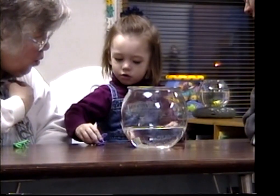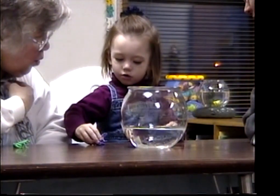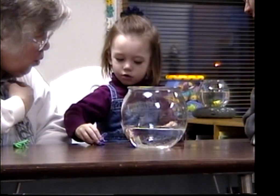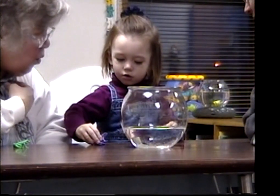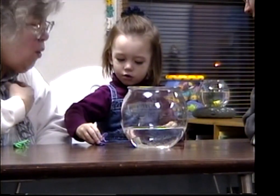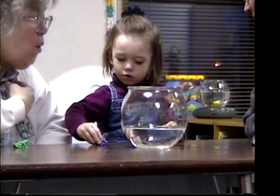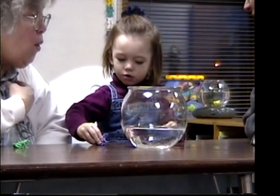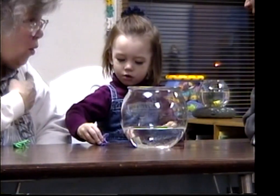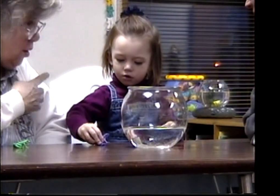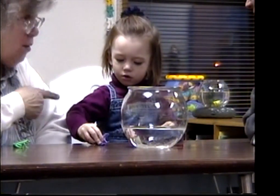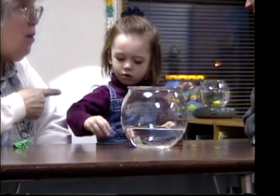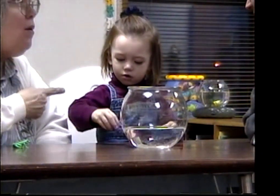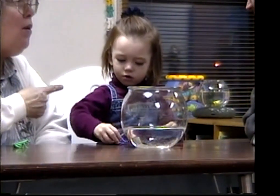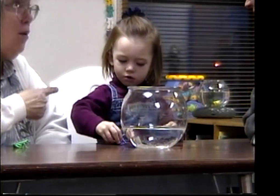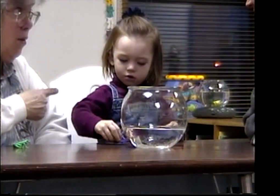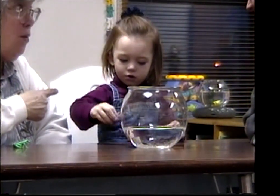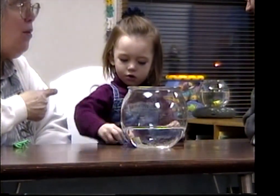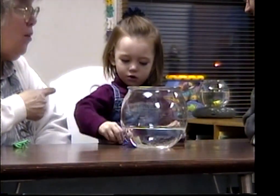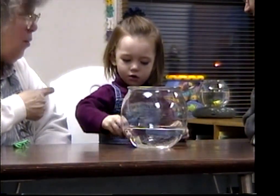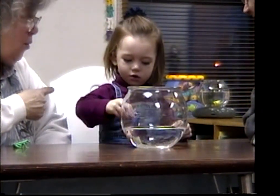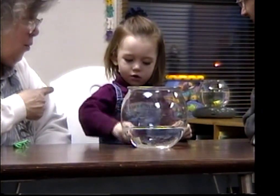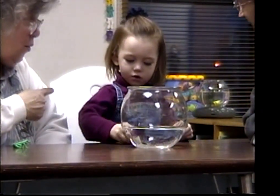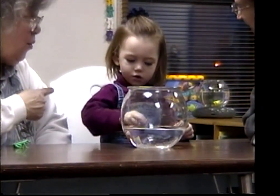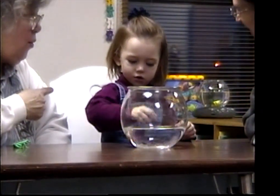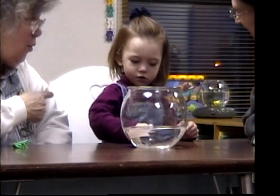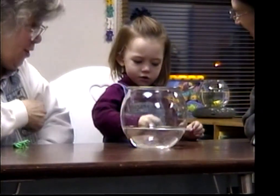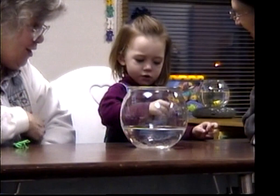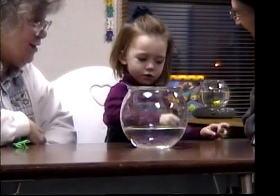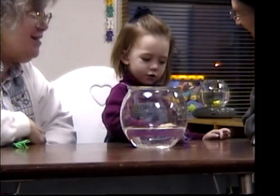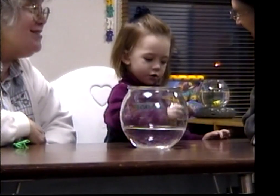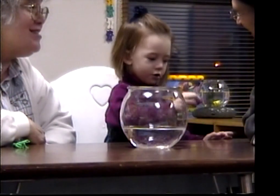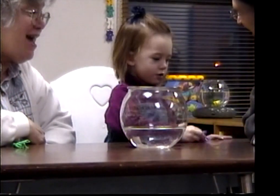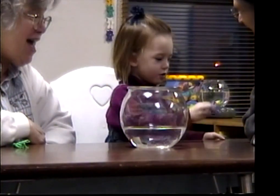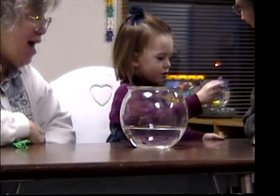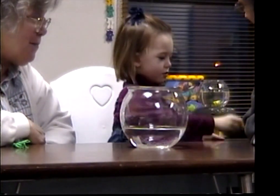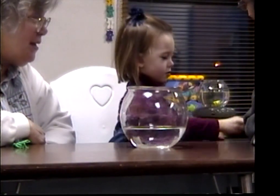[Noise]